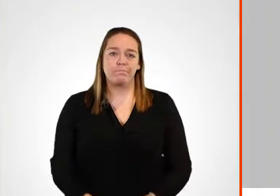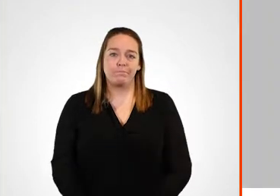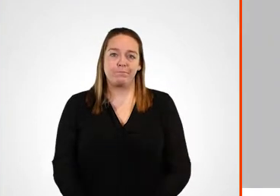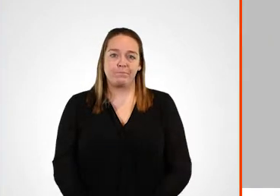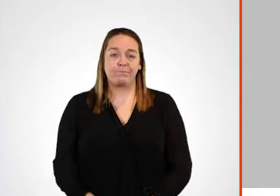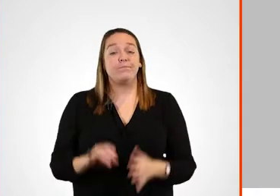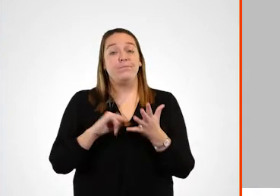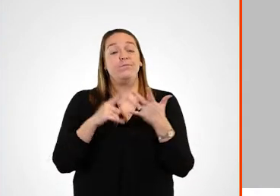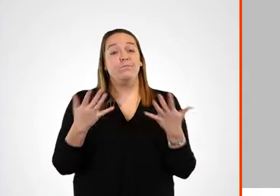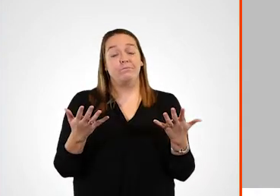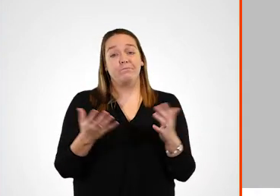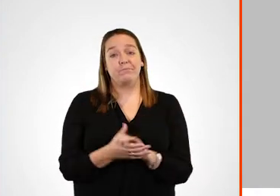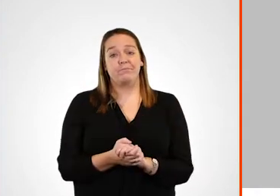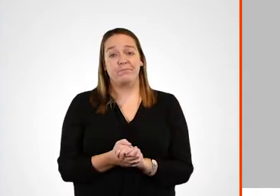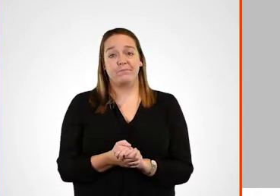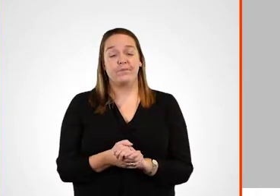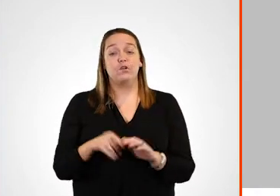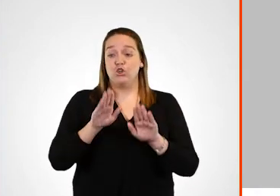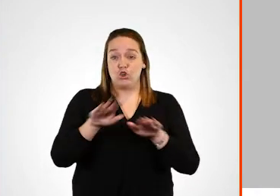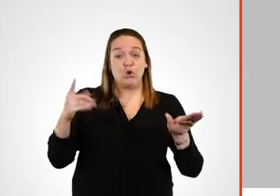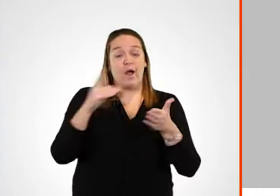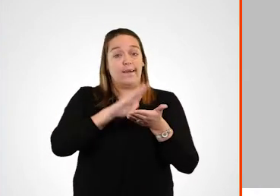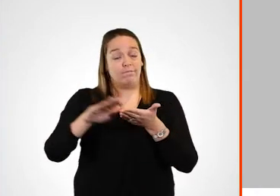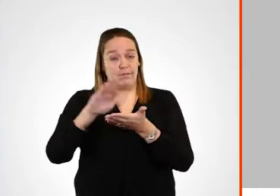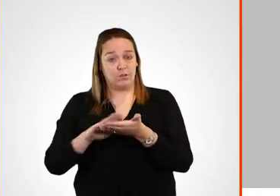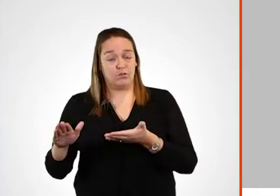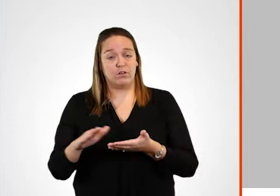So some take-home messages for kids who are hard of hearing.